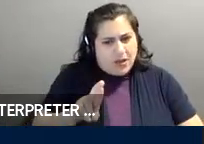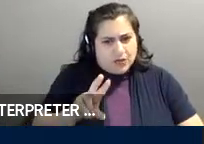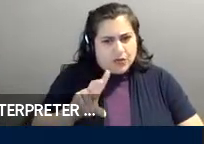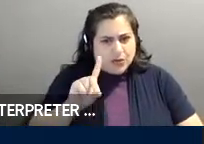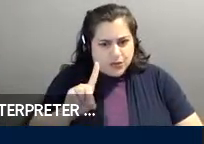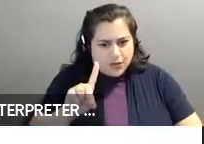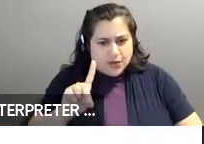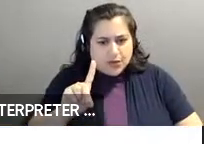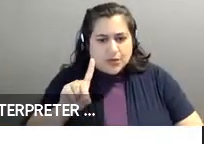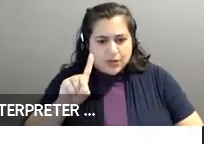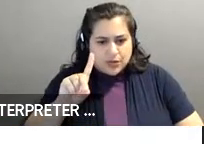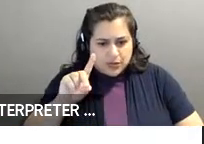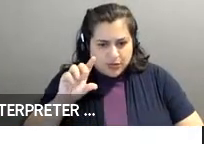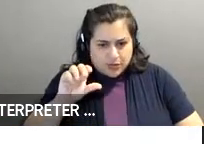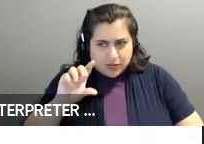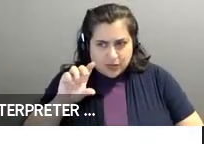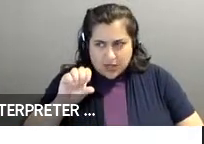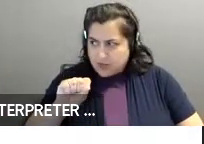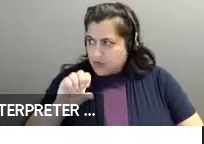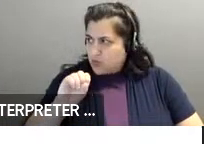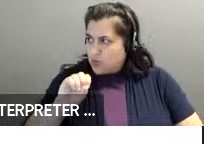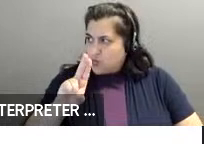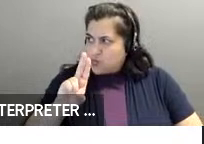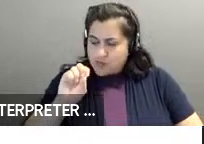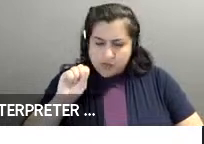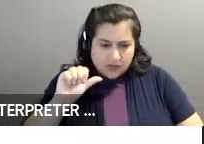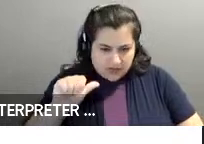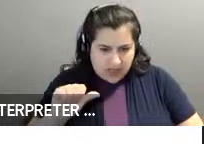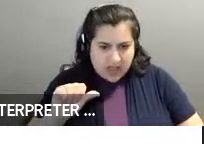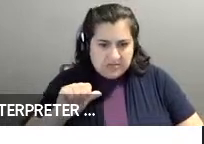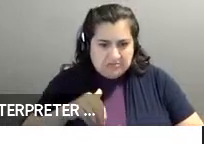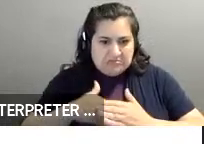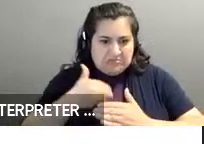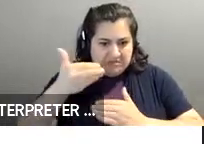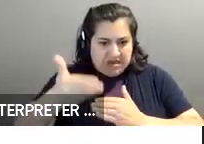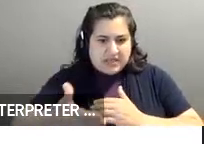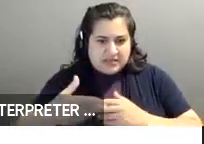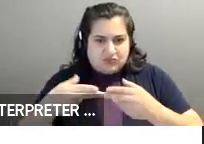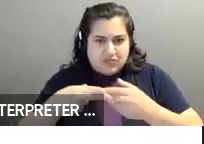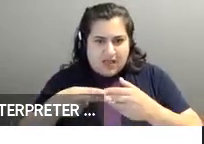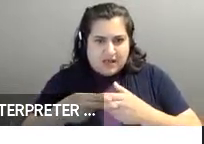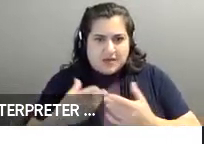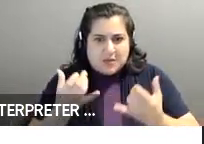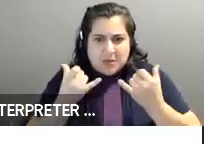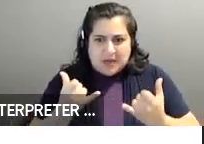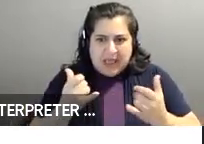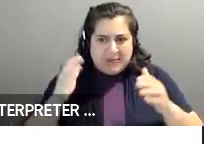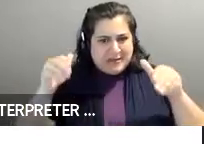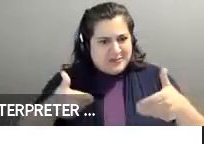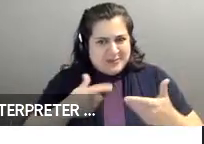Okay, so let me introduce to you Dr. Clive D'Souza.